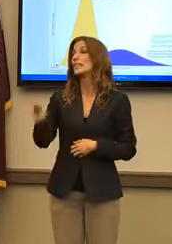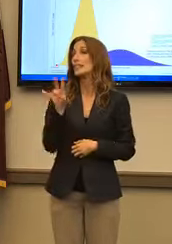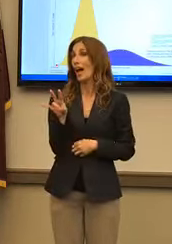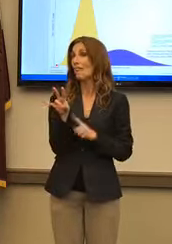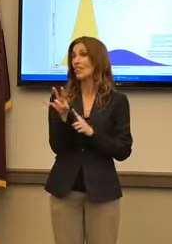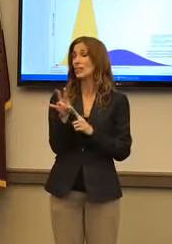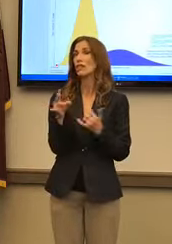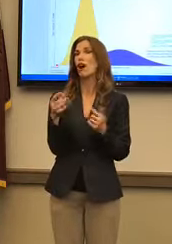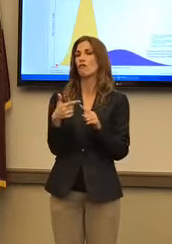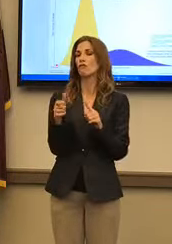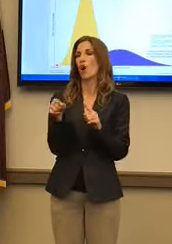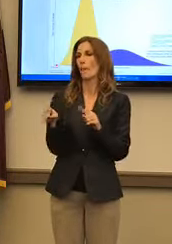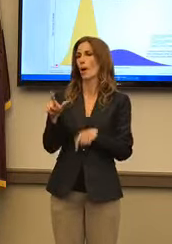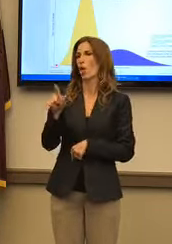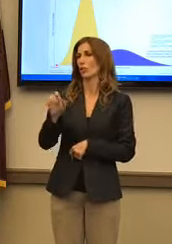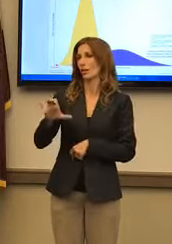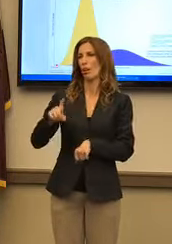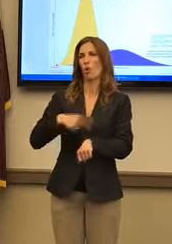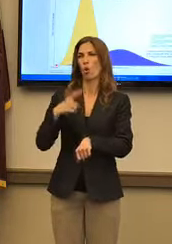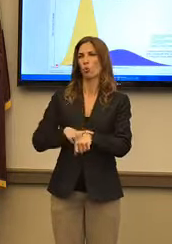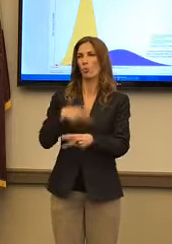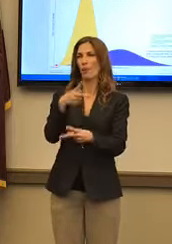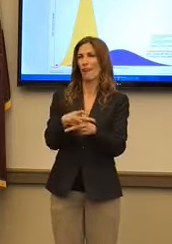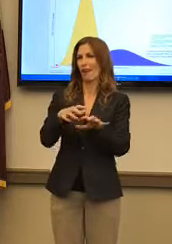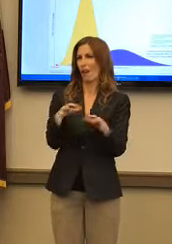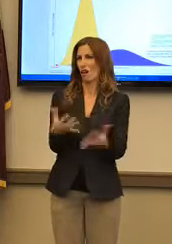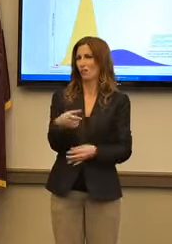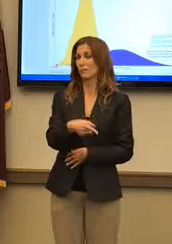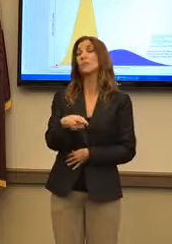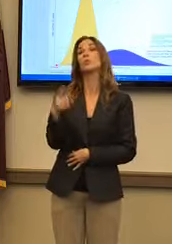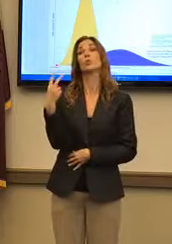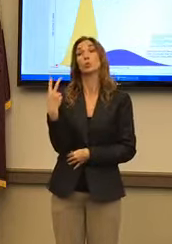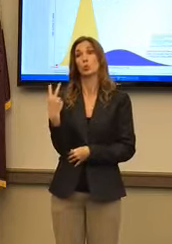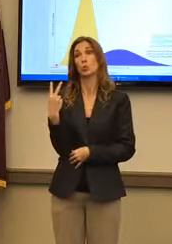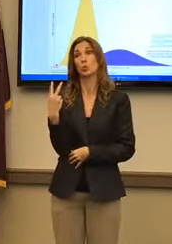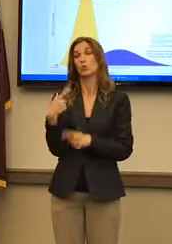are from long-term care facilities two of them are from the Montgomery County